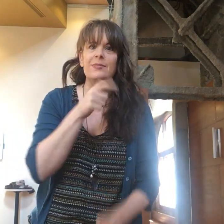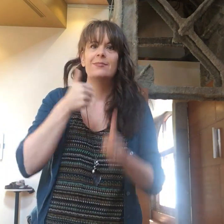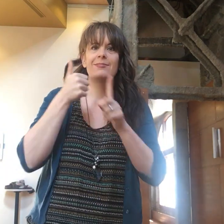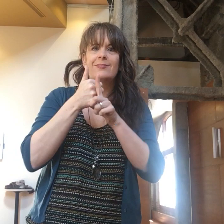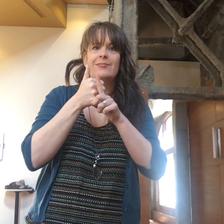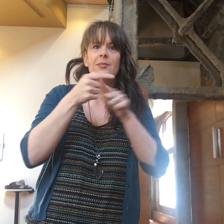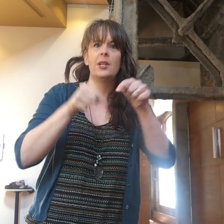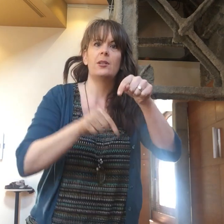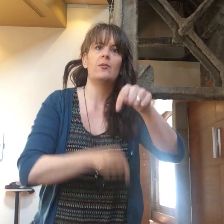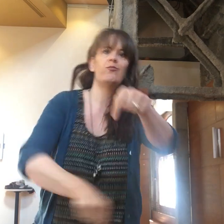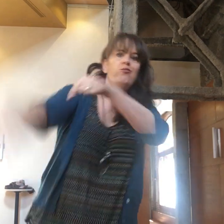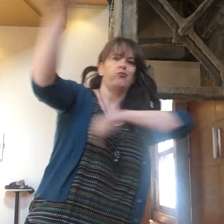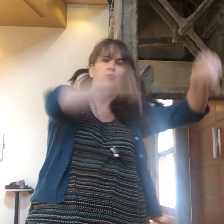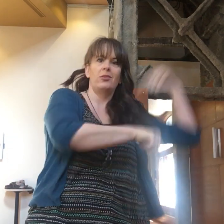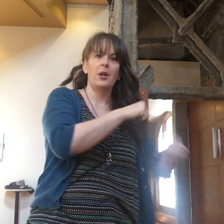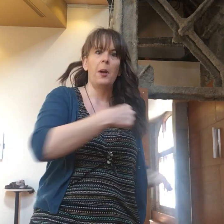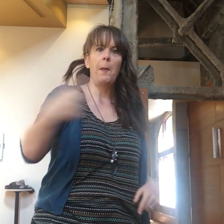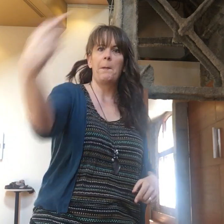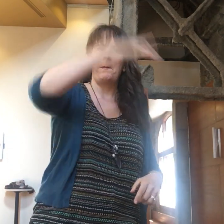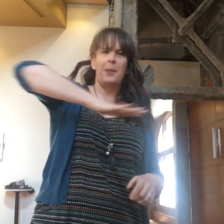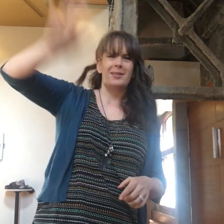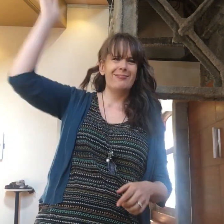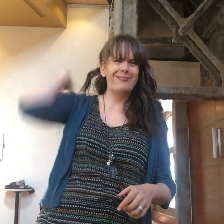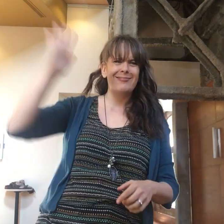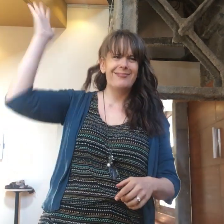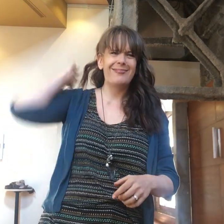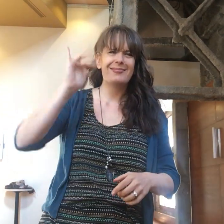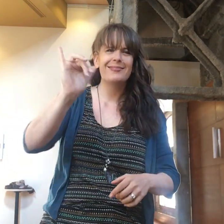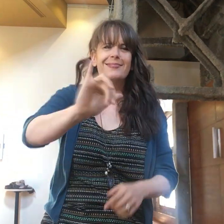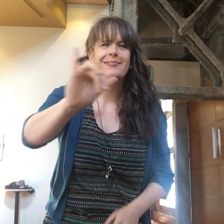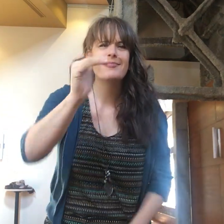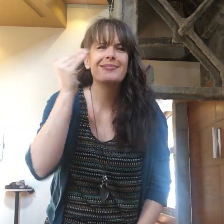The play will bring you back to where we have experienced old movie